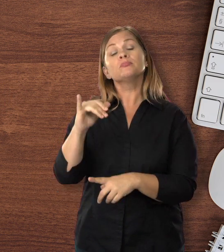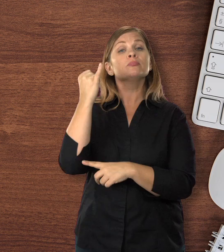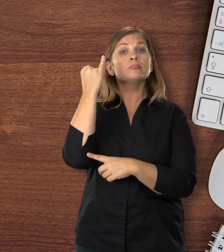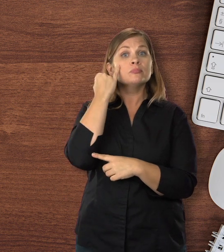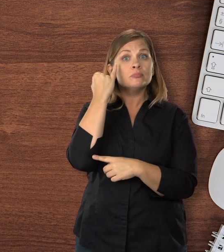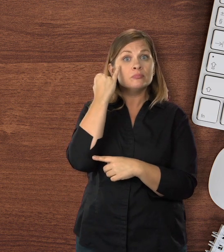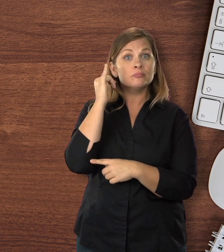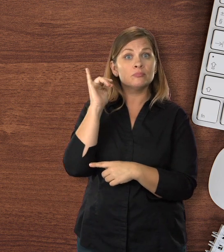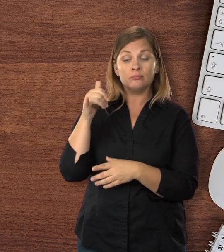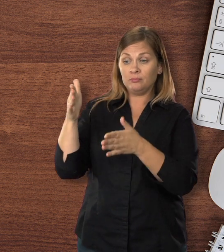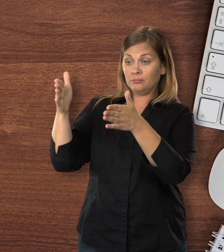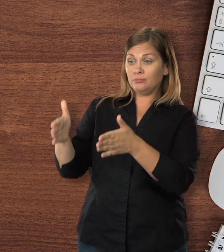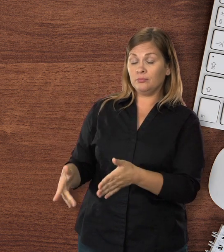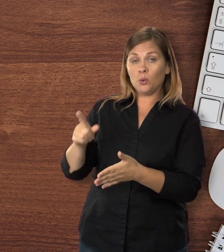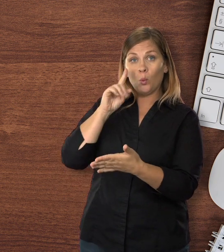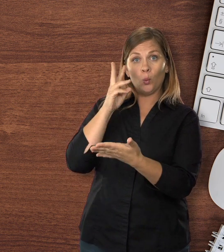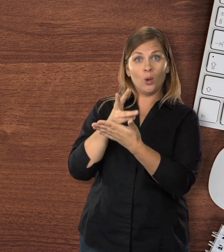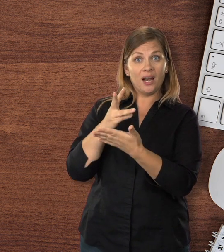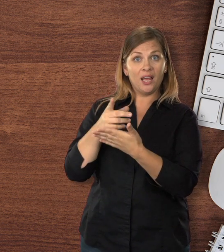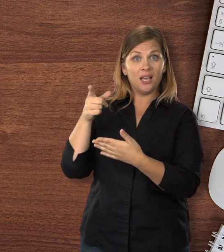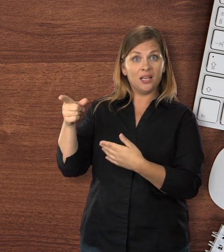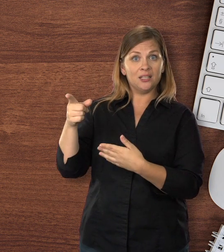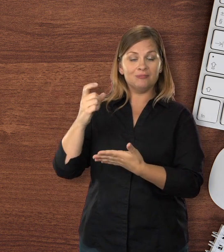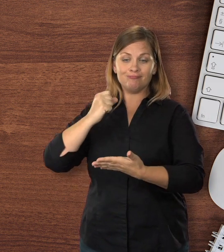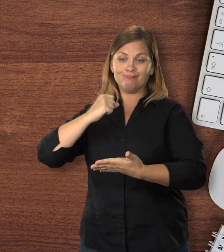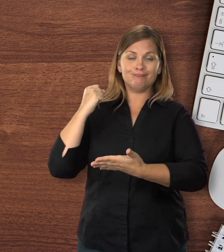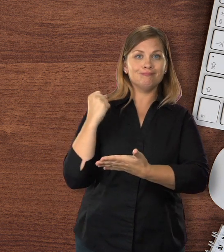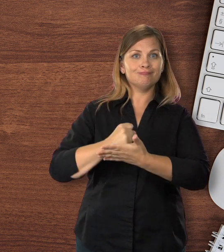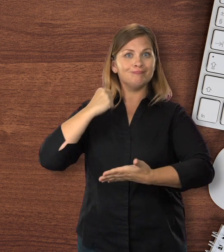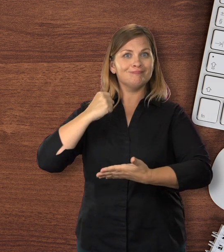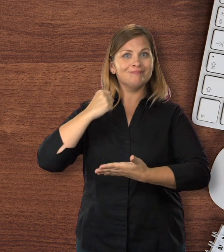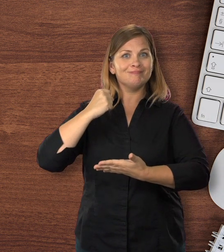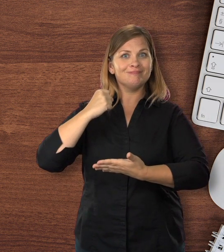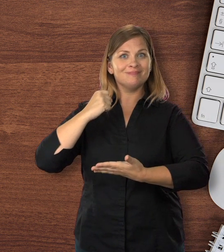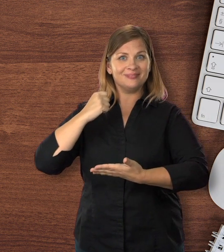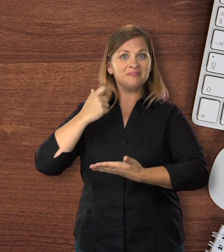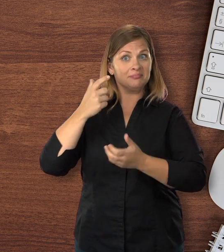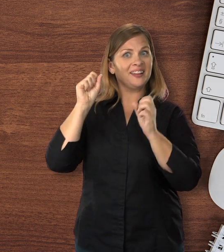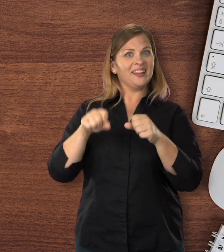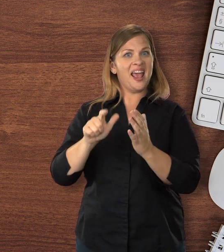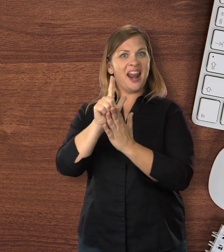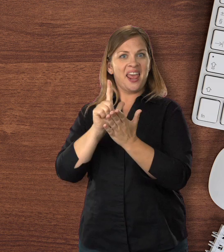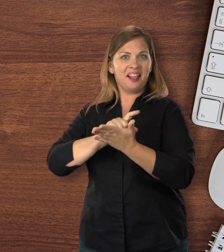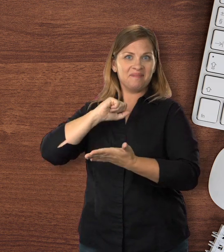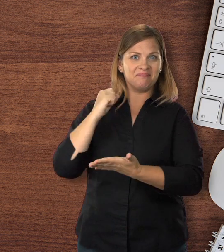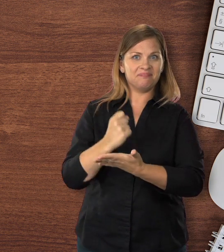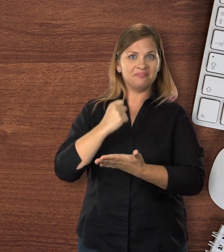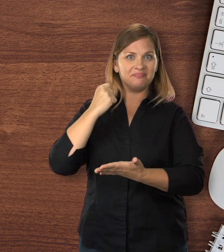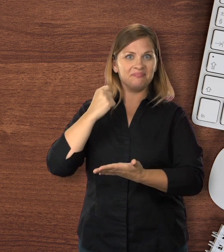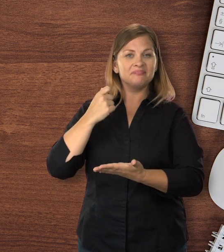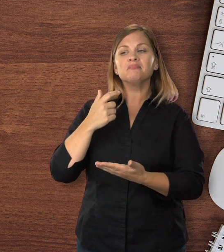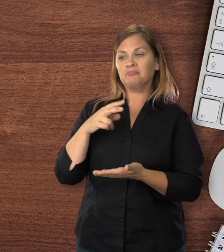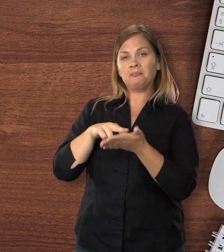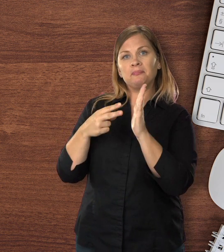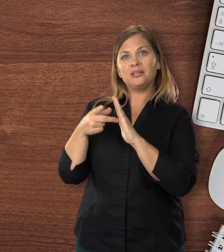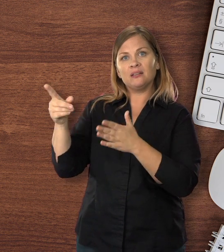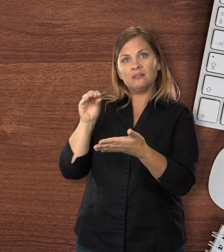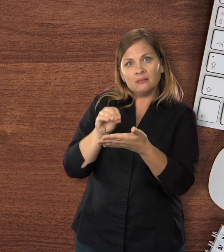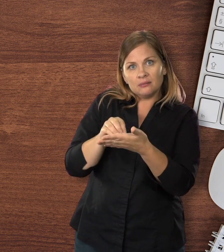If your witness is a notary or someone who can administer an oath, your witness must write his or her title instead.